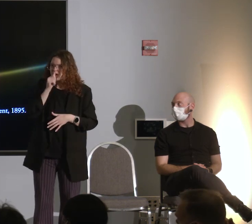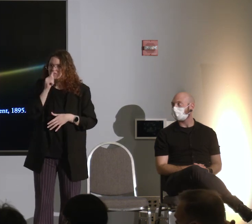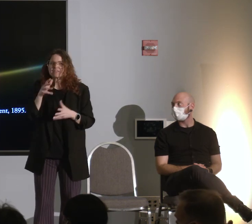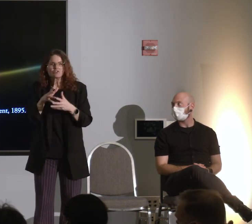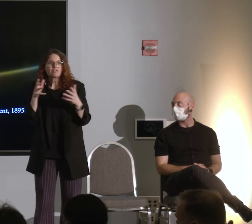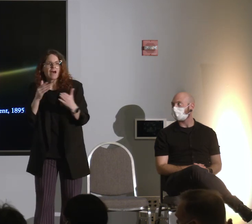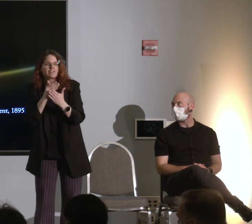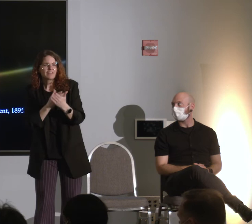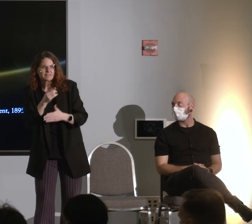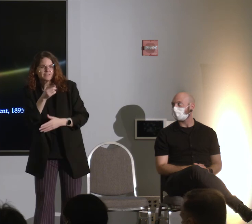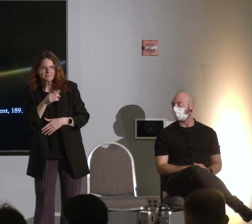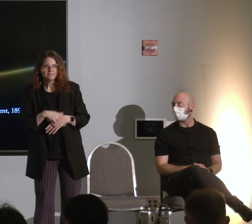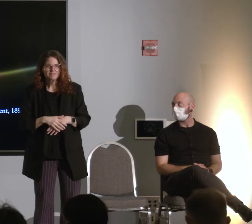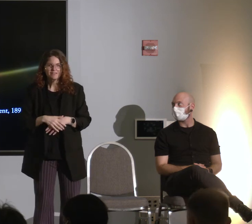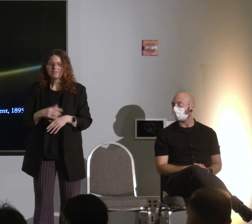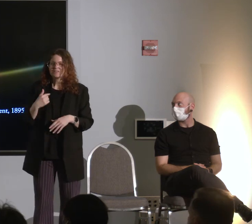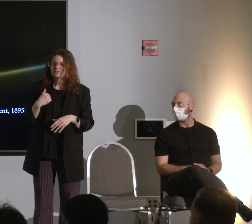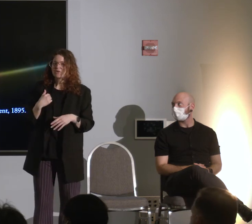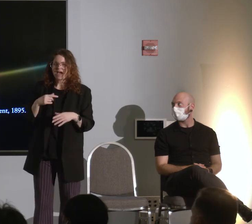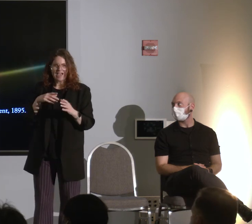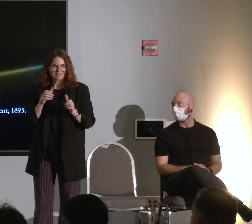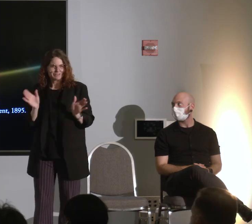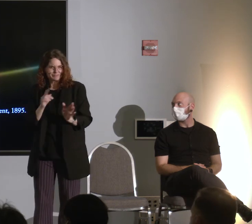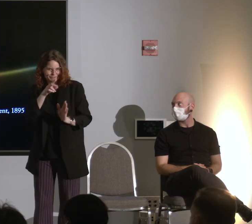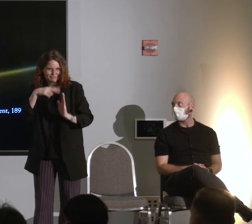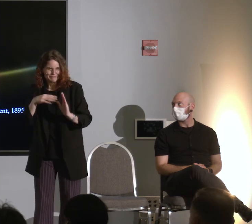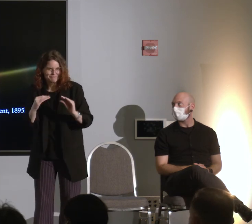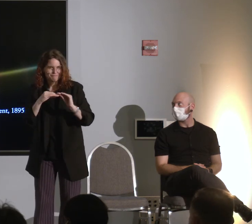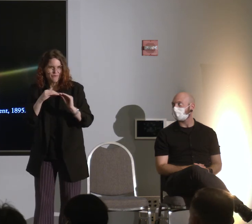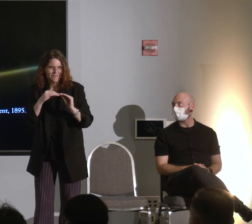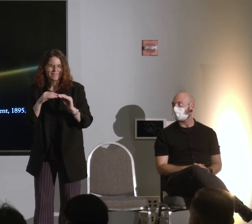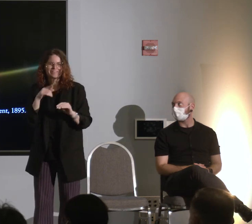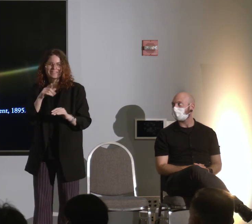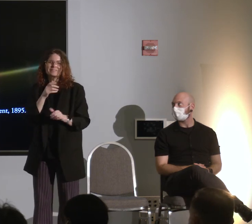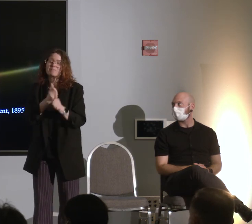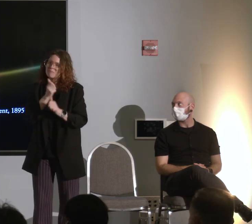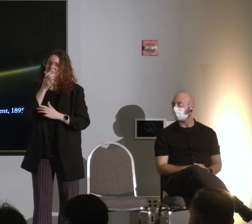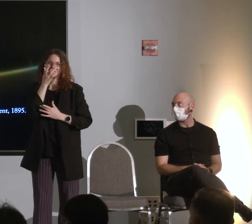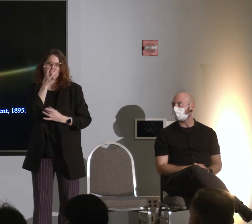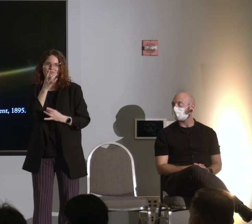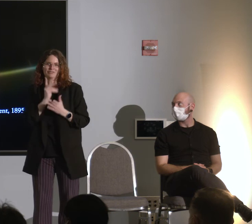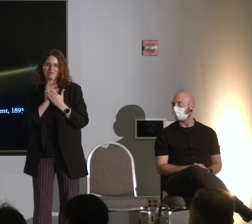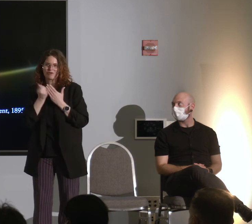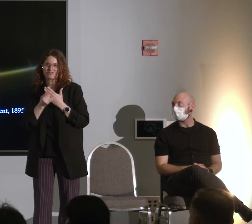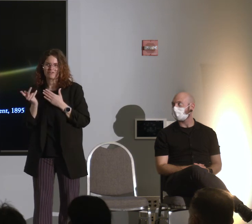I would encourage you to learn a little more, read a little more about that project because I think you picked one of the most interesting ones of their joint commissions.